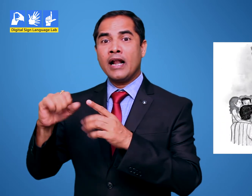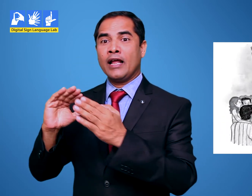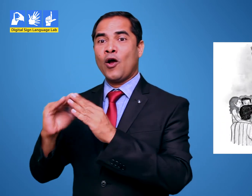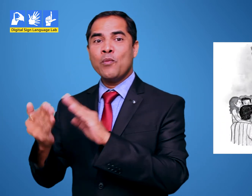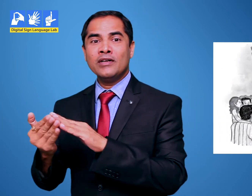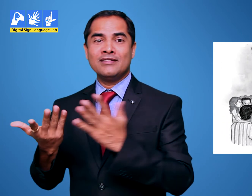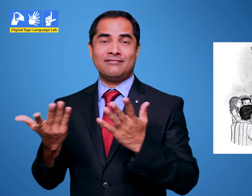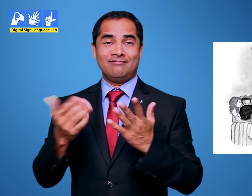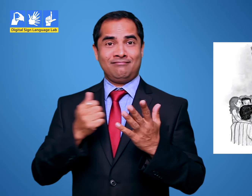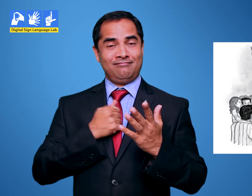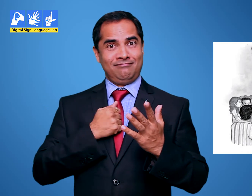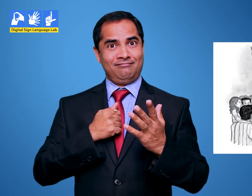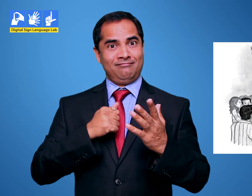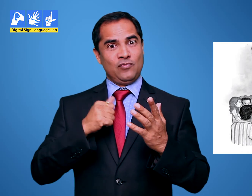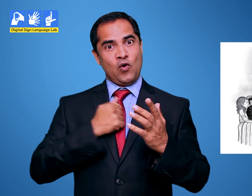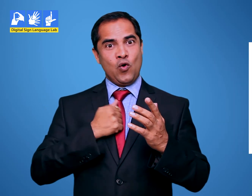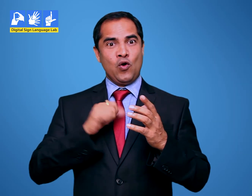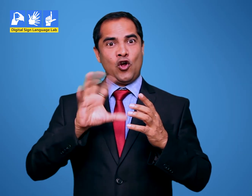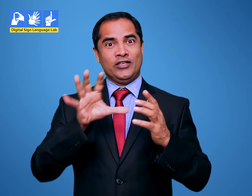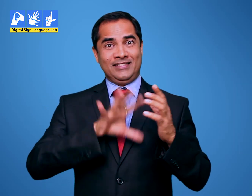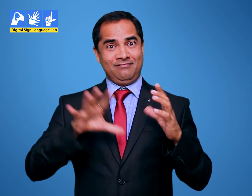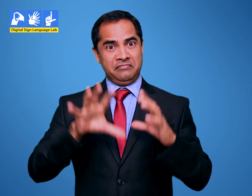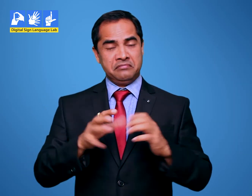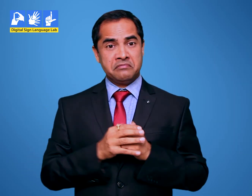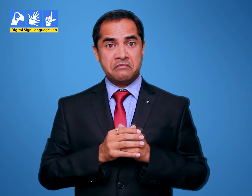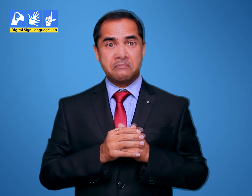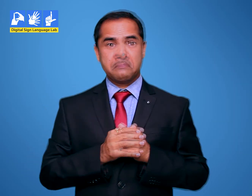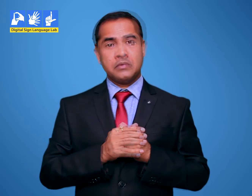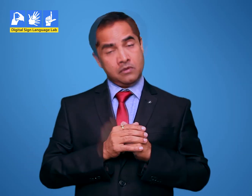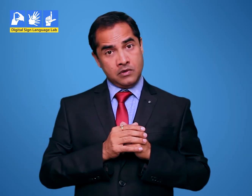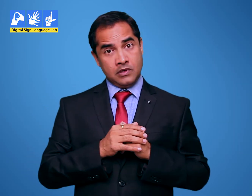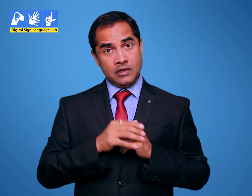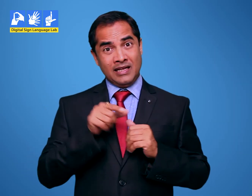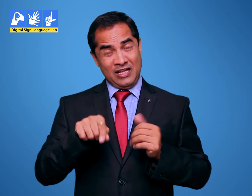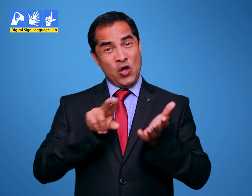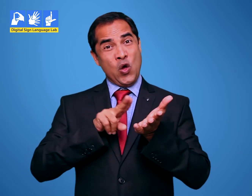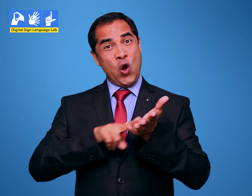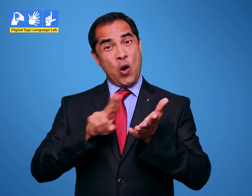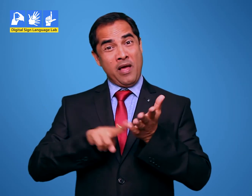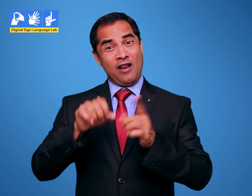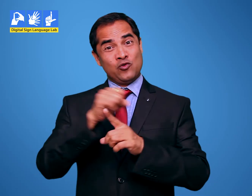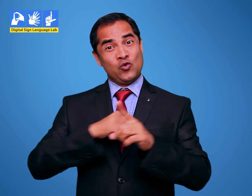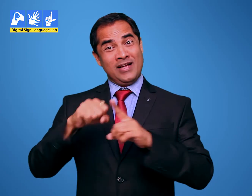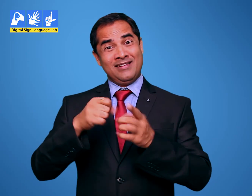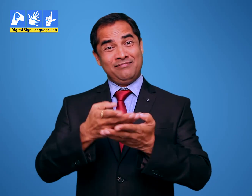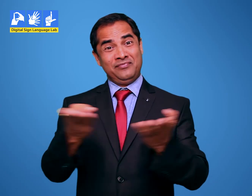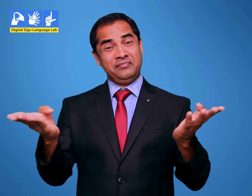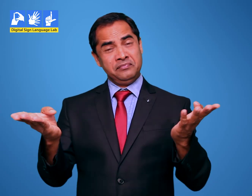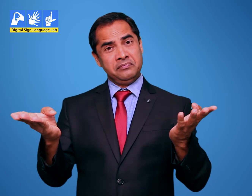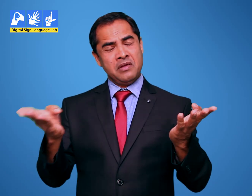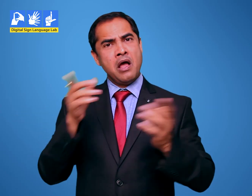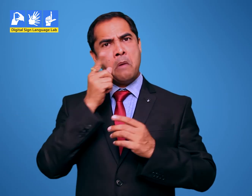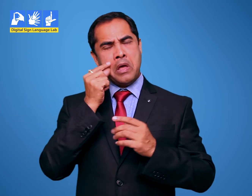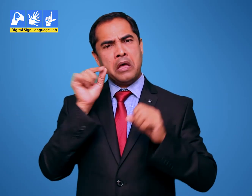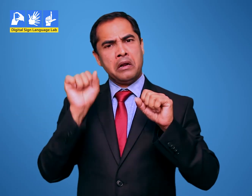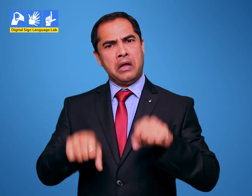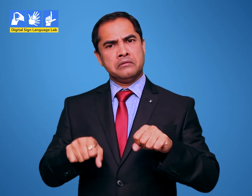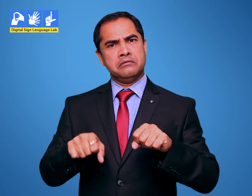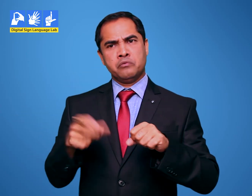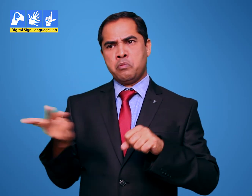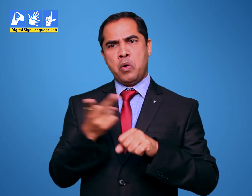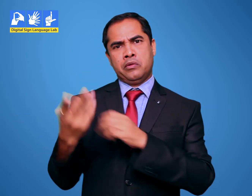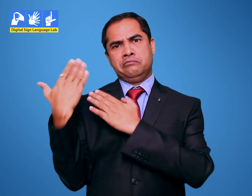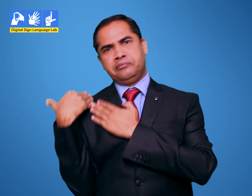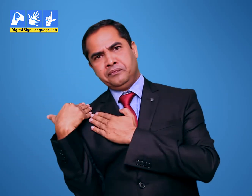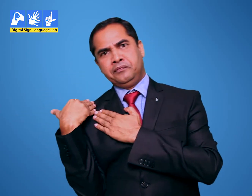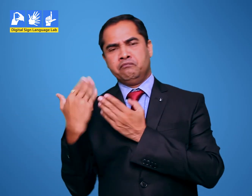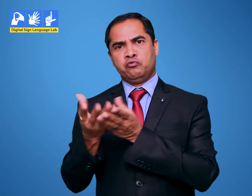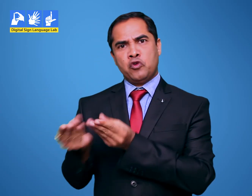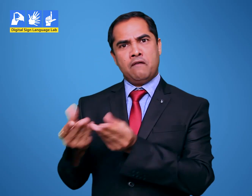community, his country. In a civil and humane society each man is able to